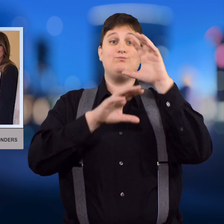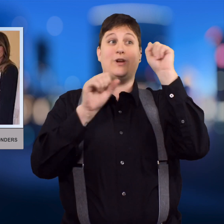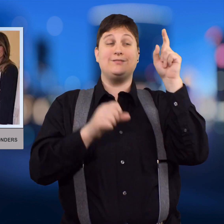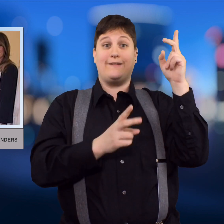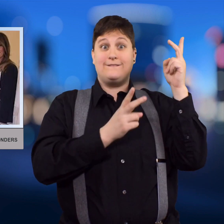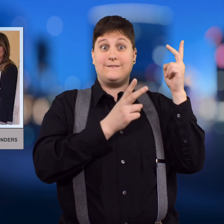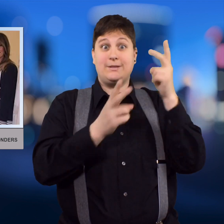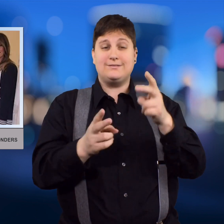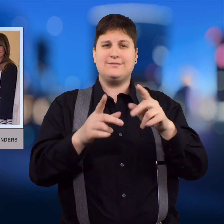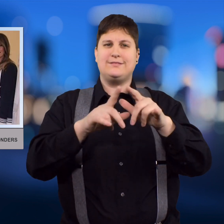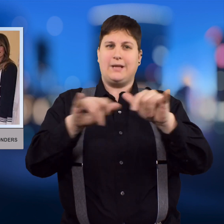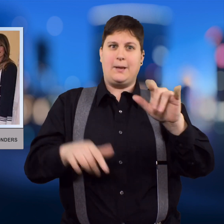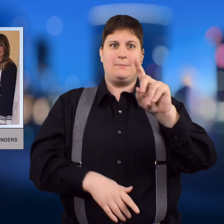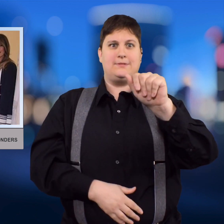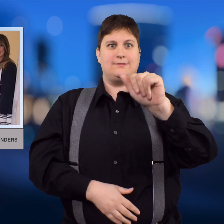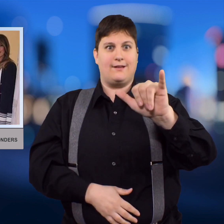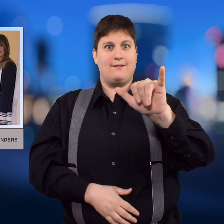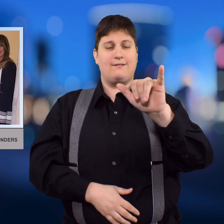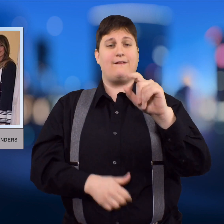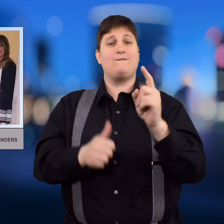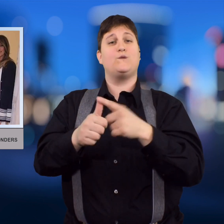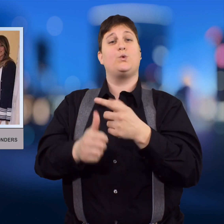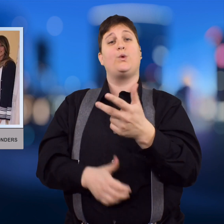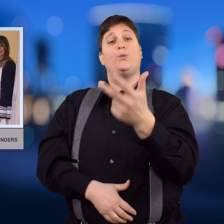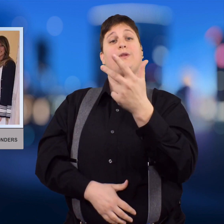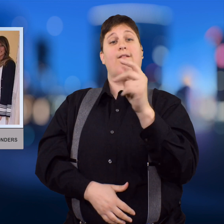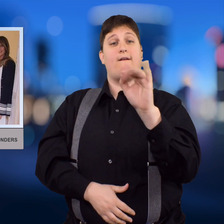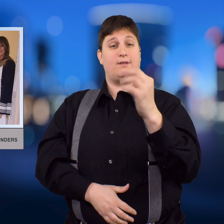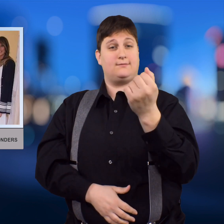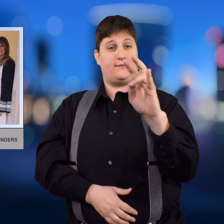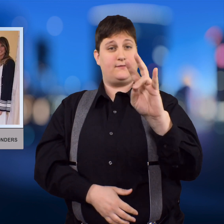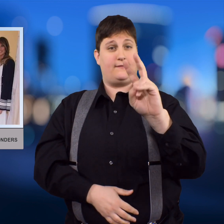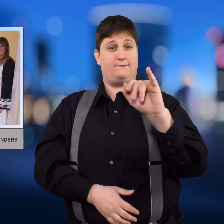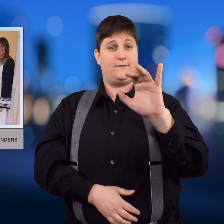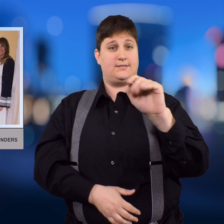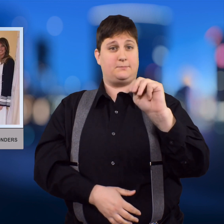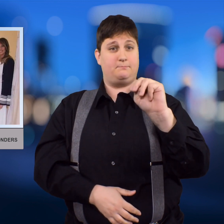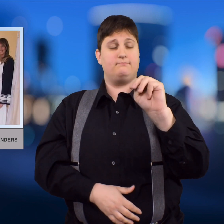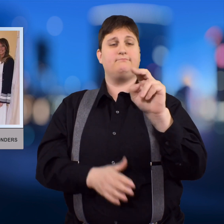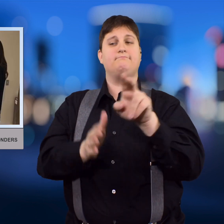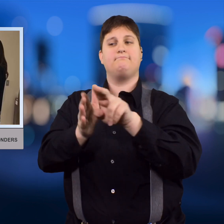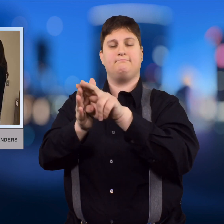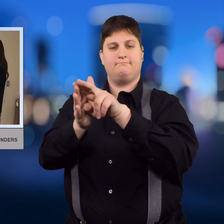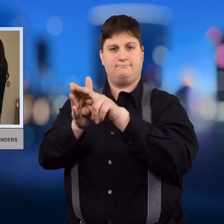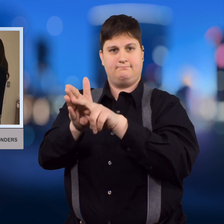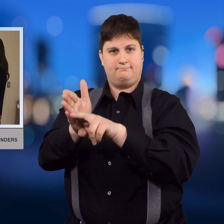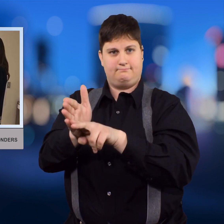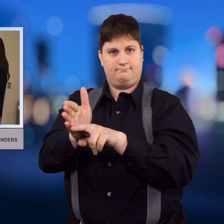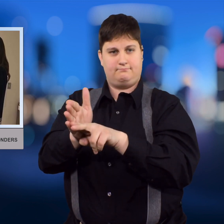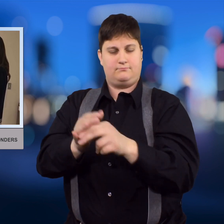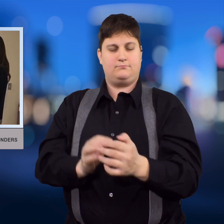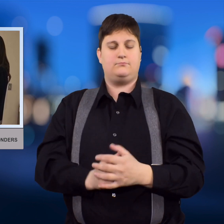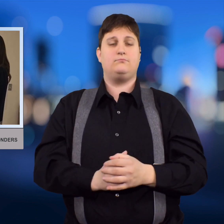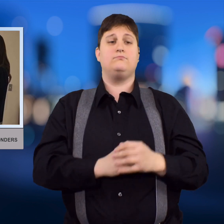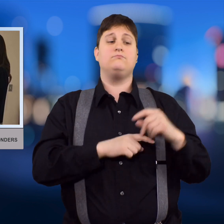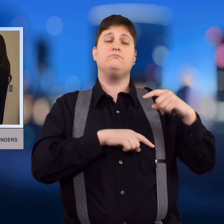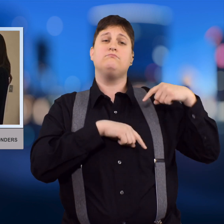The president's visit comes on the same day that the first three of the 17 victims are laid to rest.